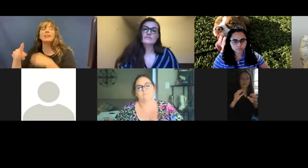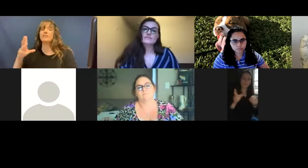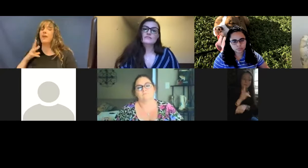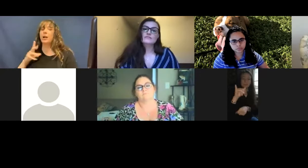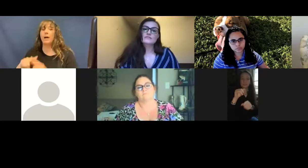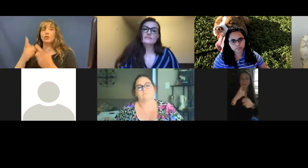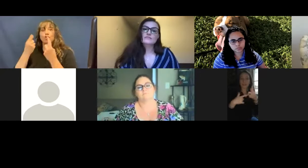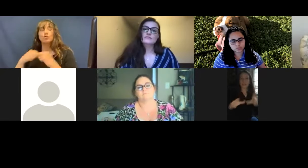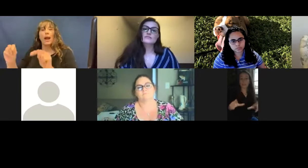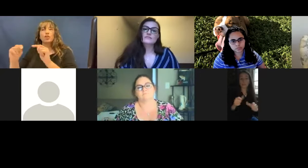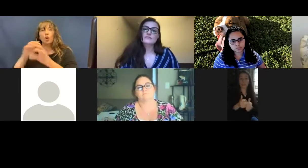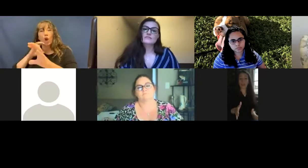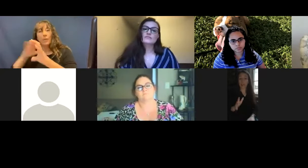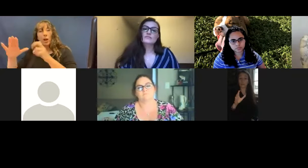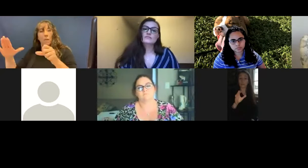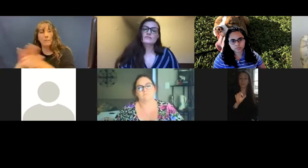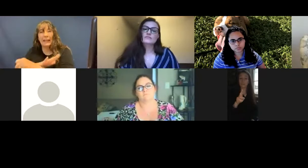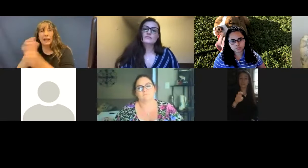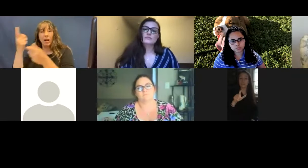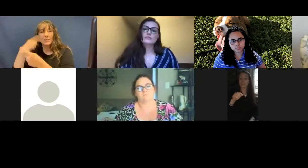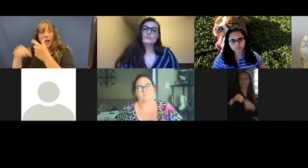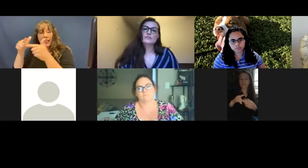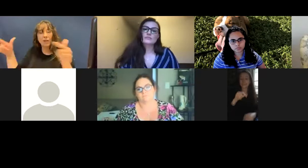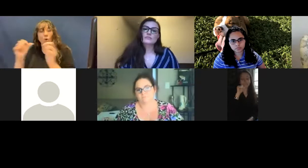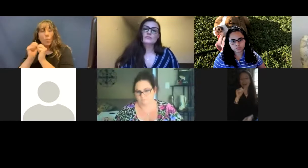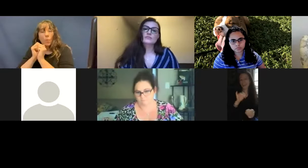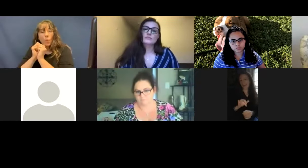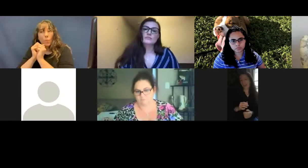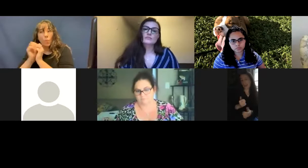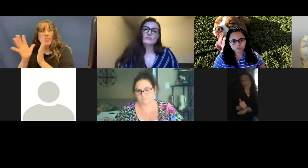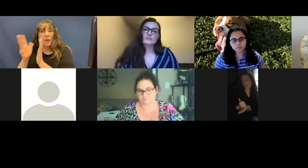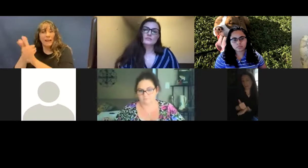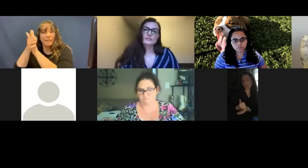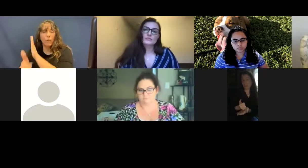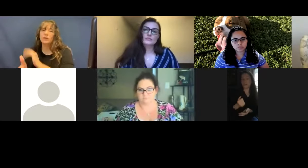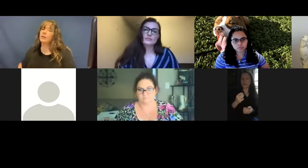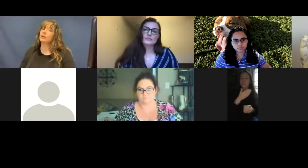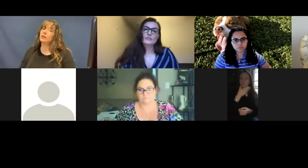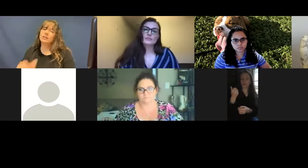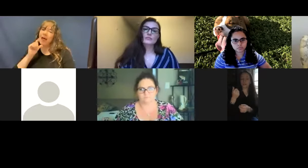completely in sign language without being fluent in it is not that helpful. It's better